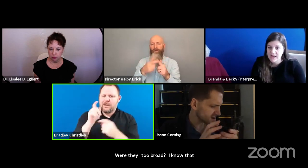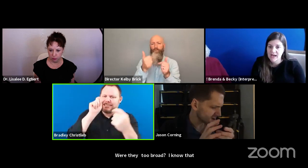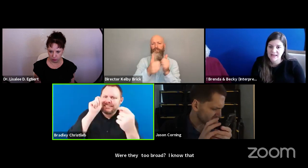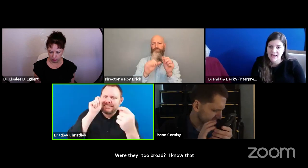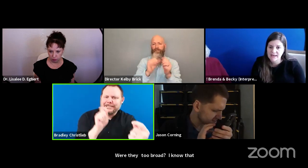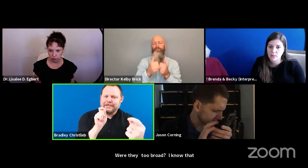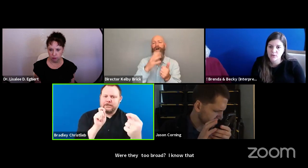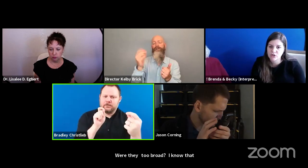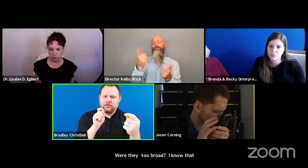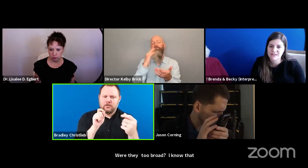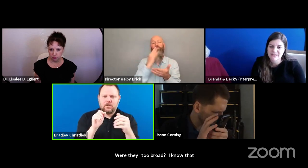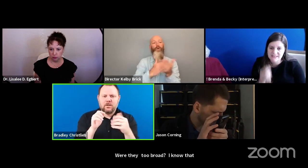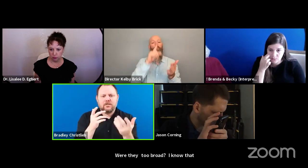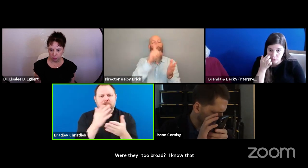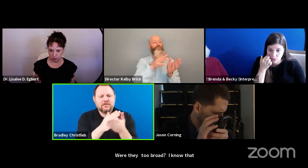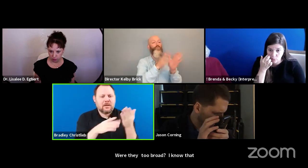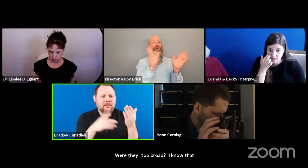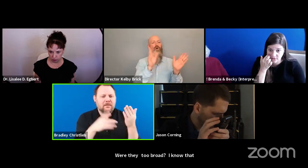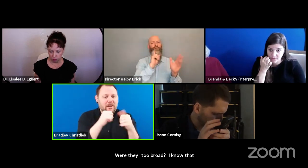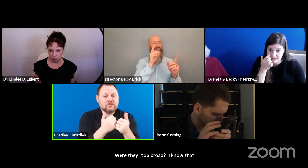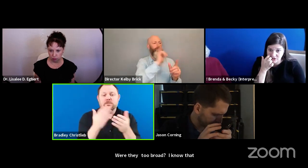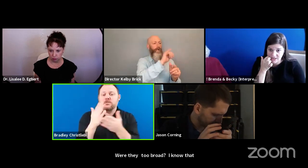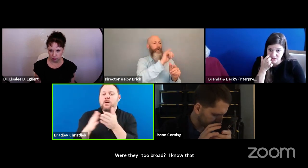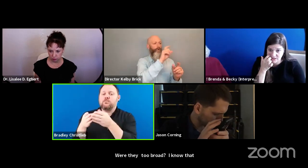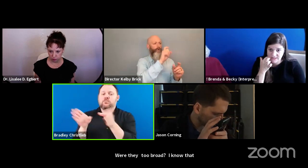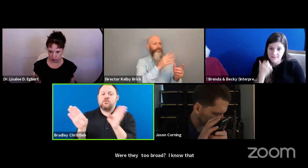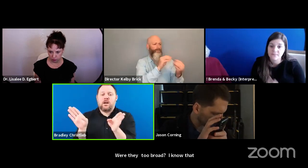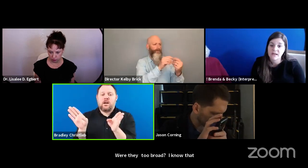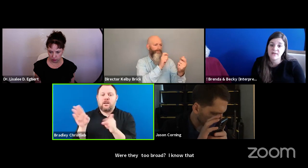Again, I want to know precisely what you want from each agency.